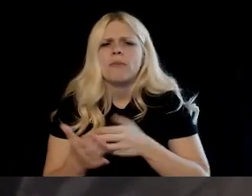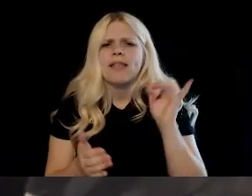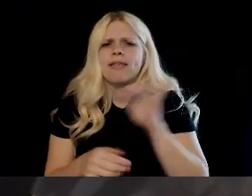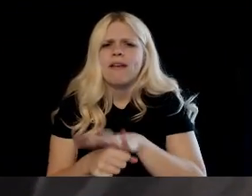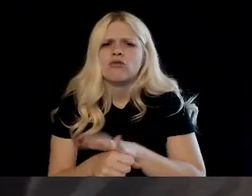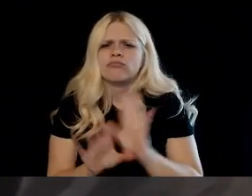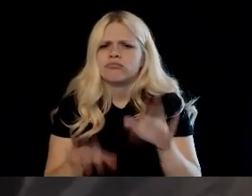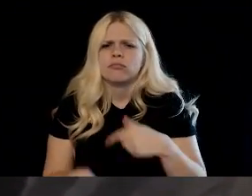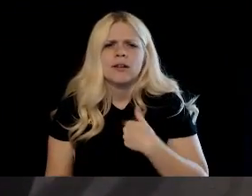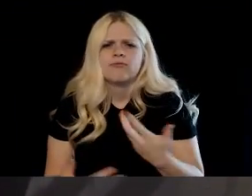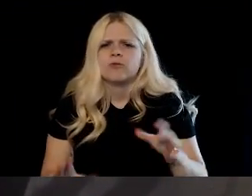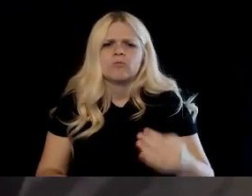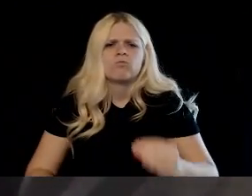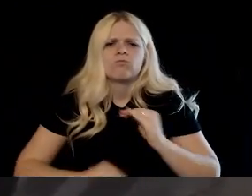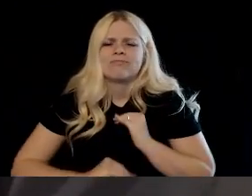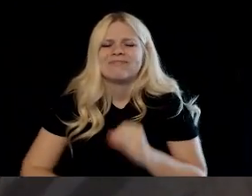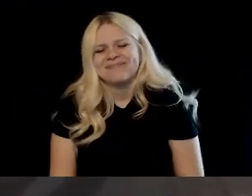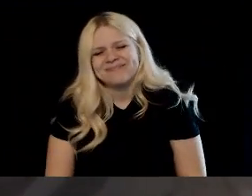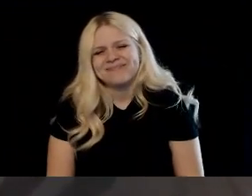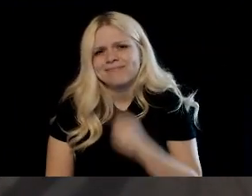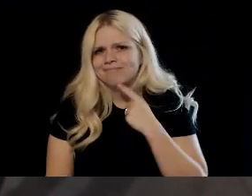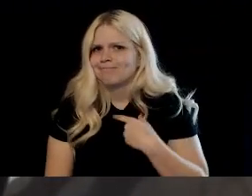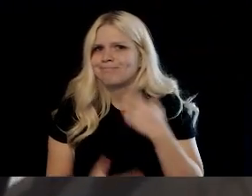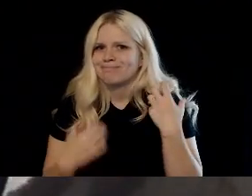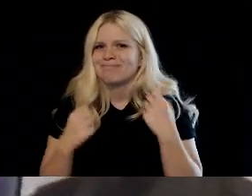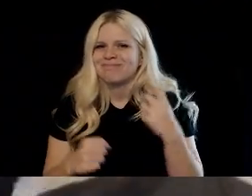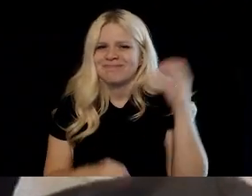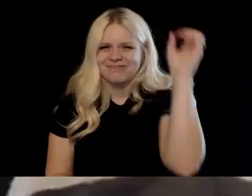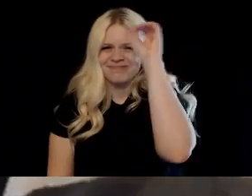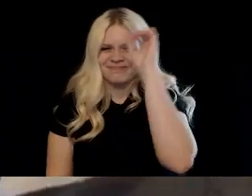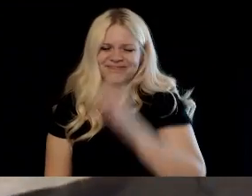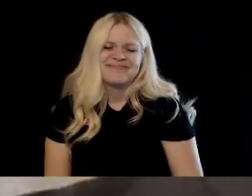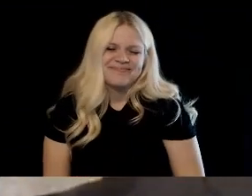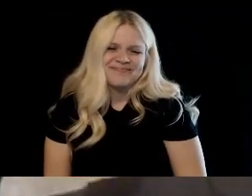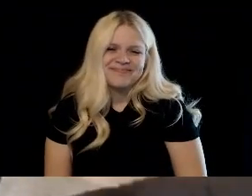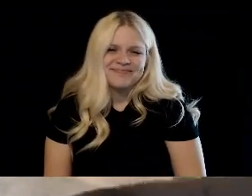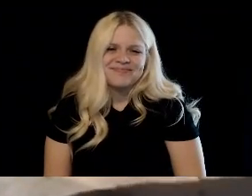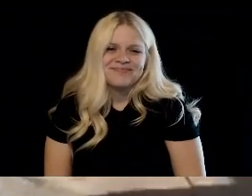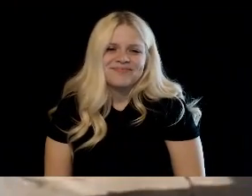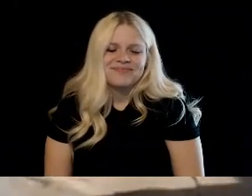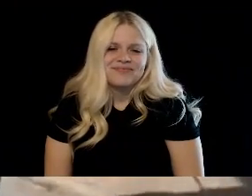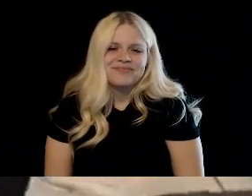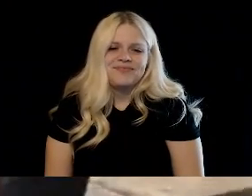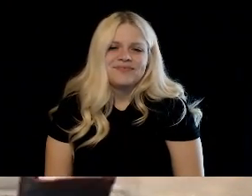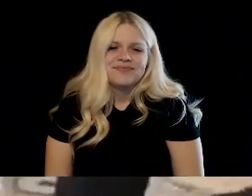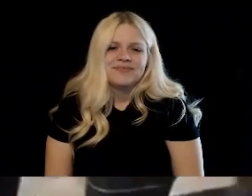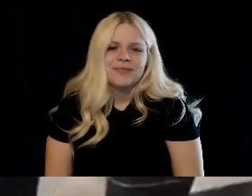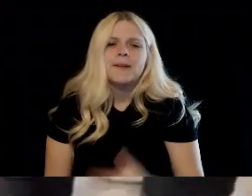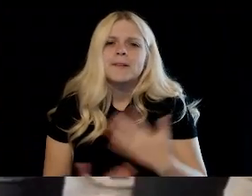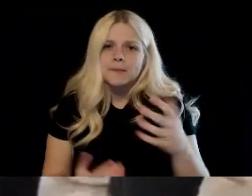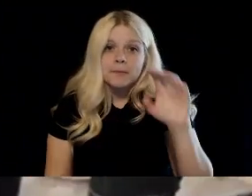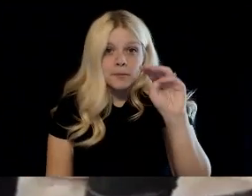Erica: Now, I wanted- when we were getting- when we were getting Mavericks tail print, I